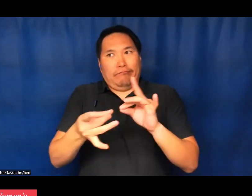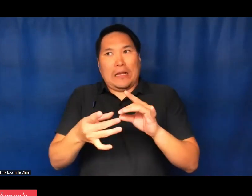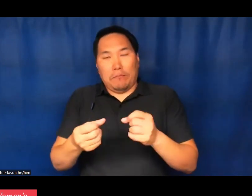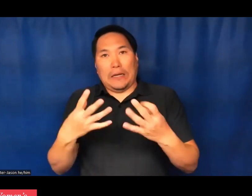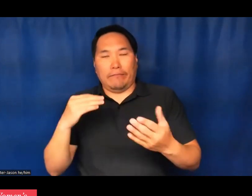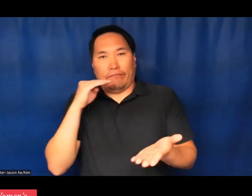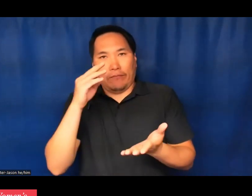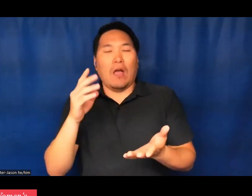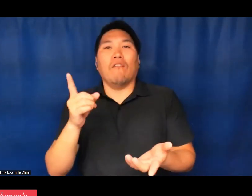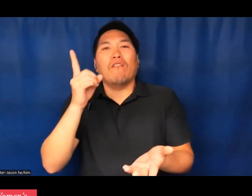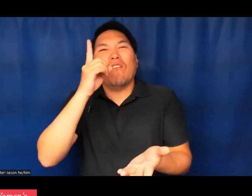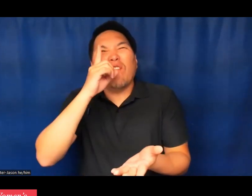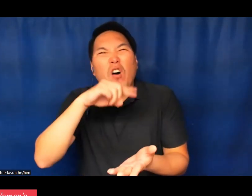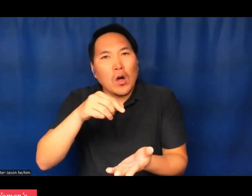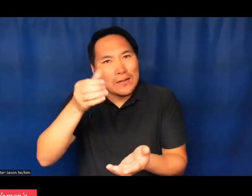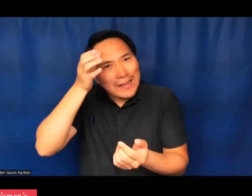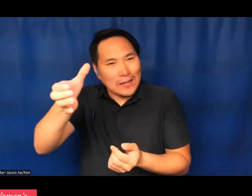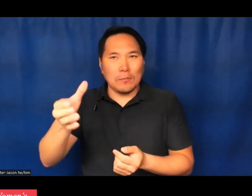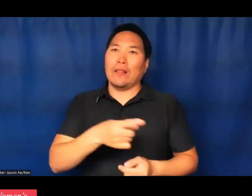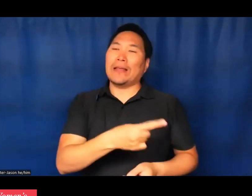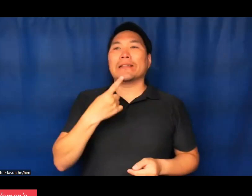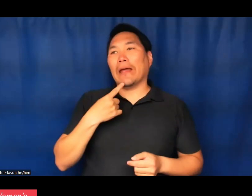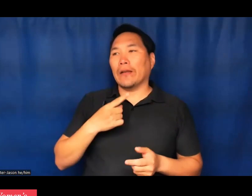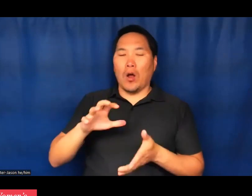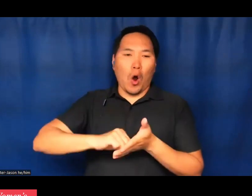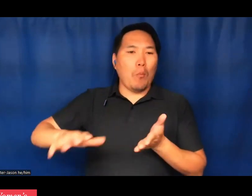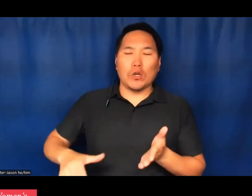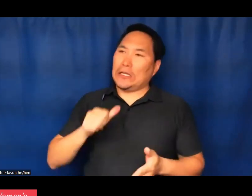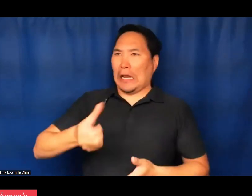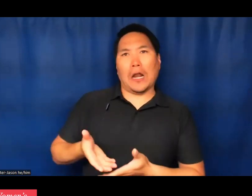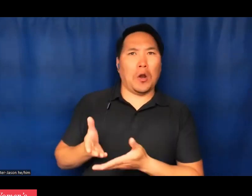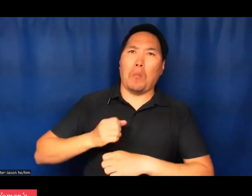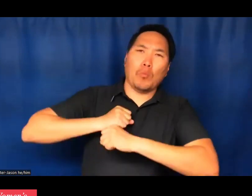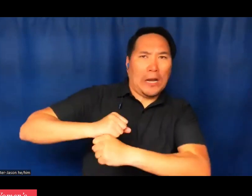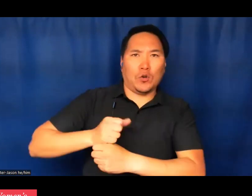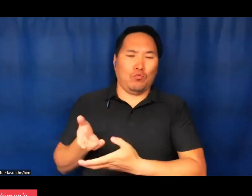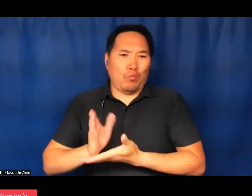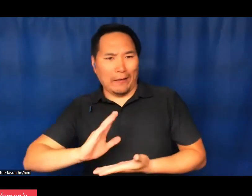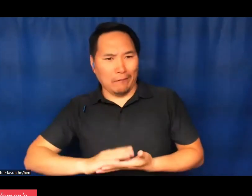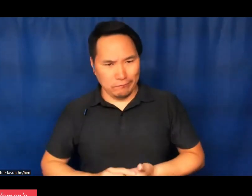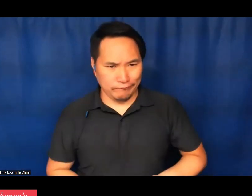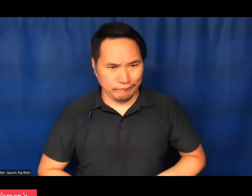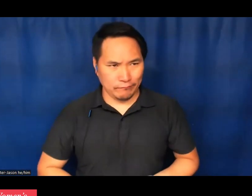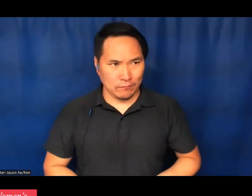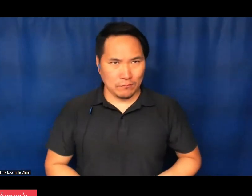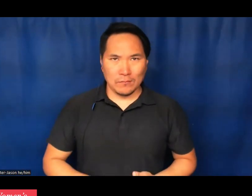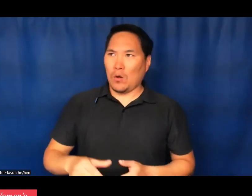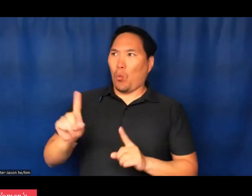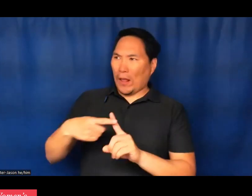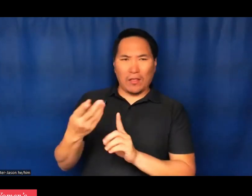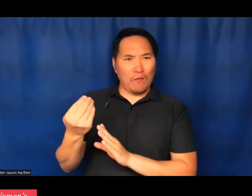And they basically said abortion was not protected at the time the Fourteenth Amendment was ratified.